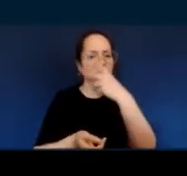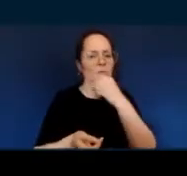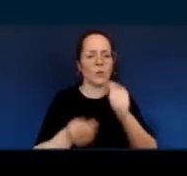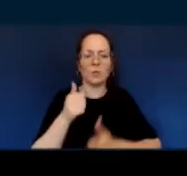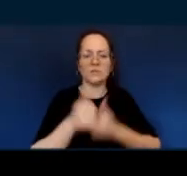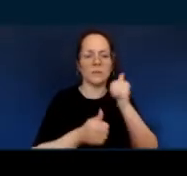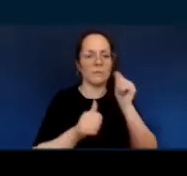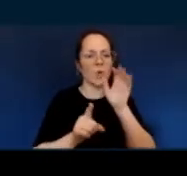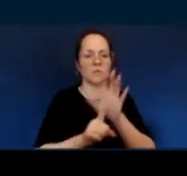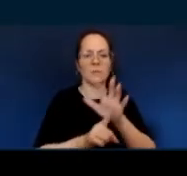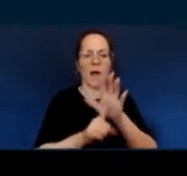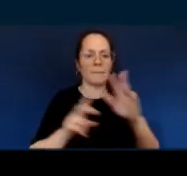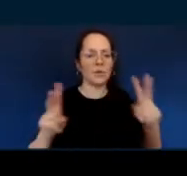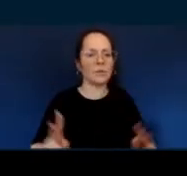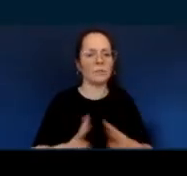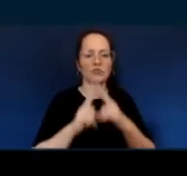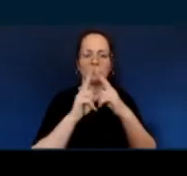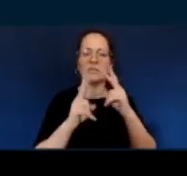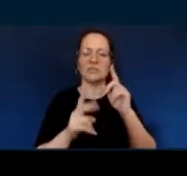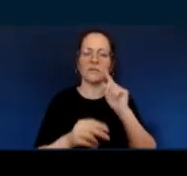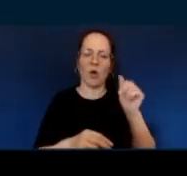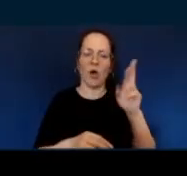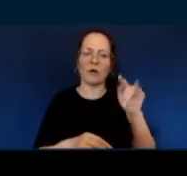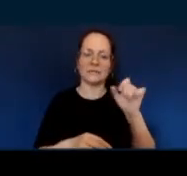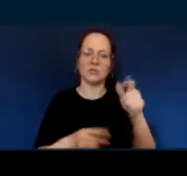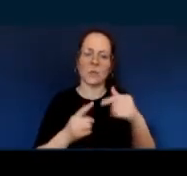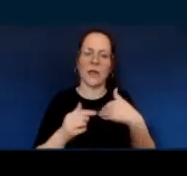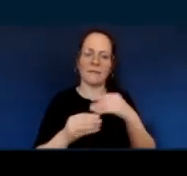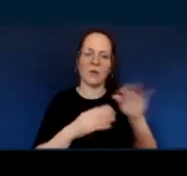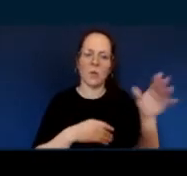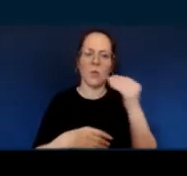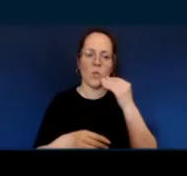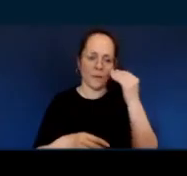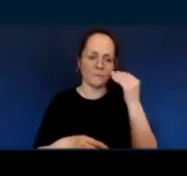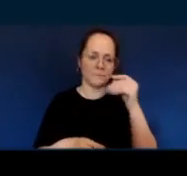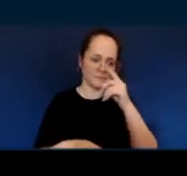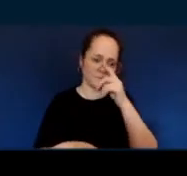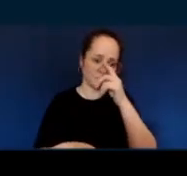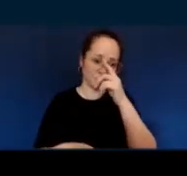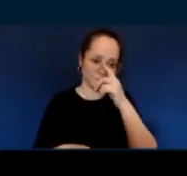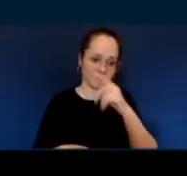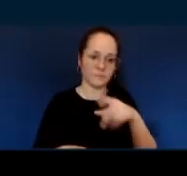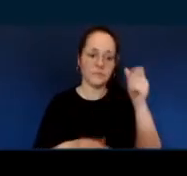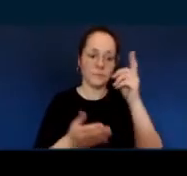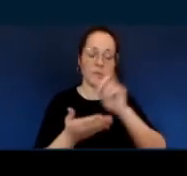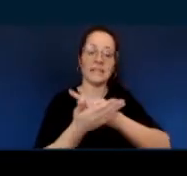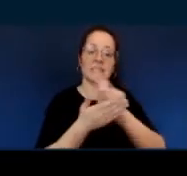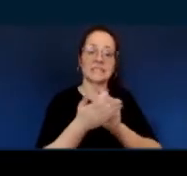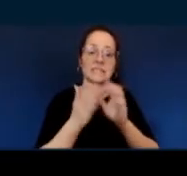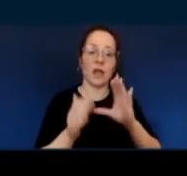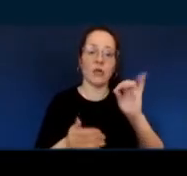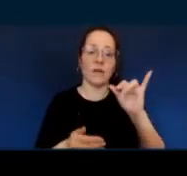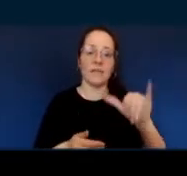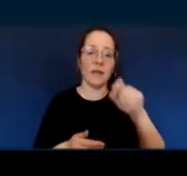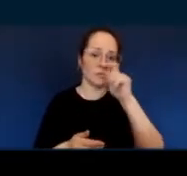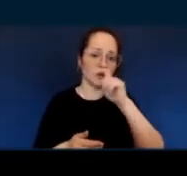TO HAVE THESE IMAGES IN THEIR HOUSE. THE DESIGNERS OF THE CPR DOLL FELT IT WAS IMPORTANT THAT THE